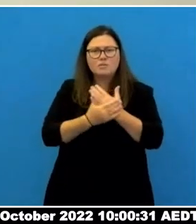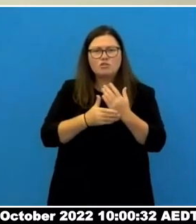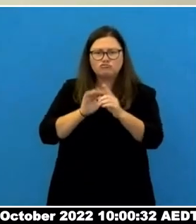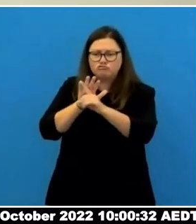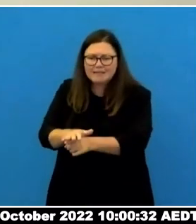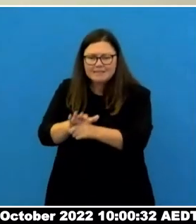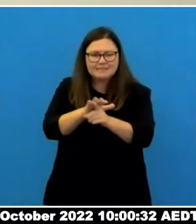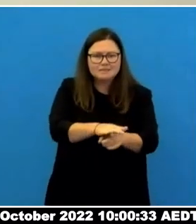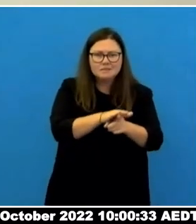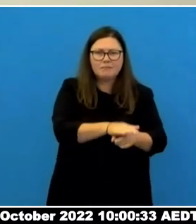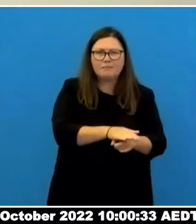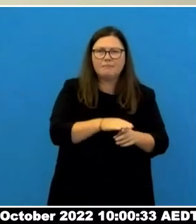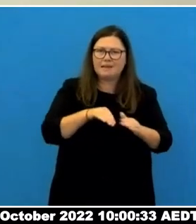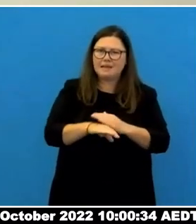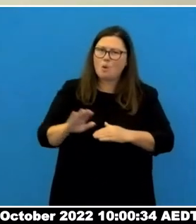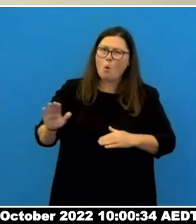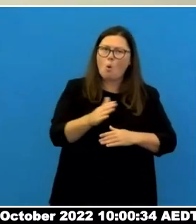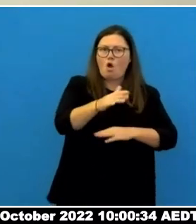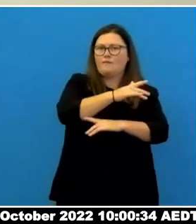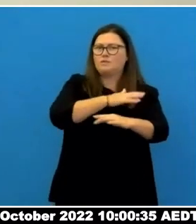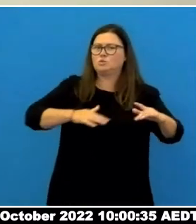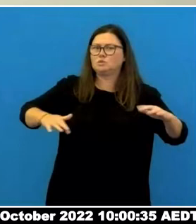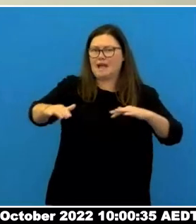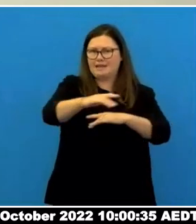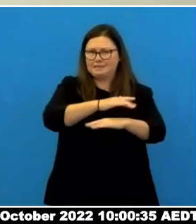about anti racism and anti racist strategies,